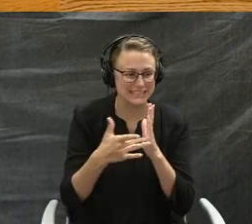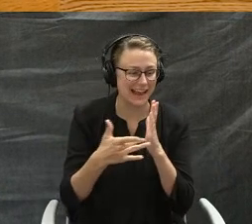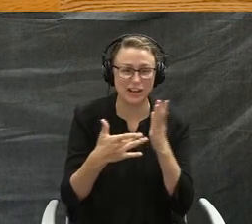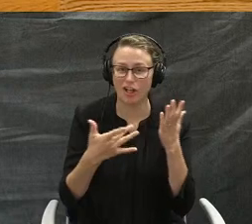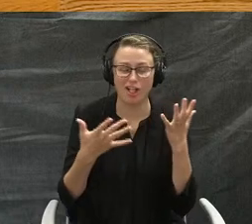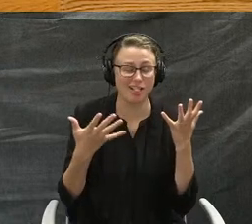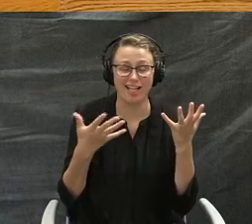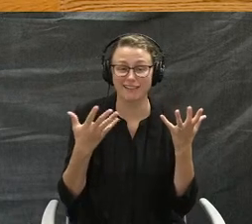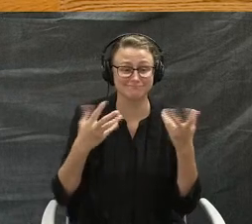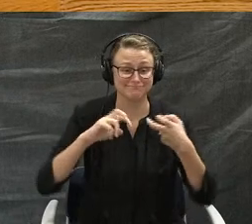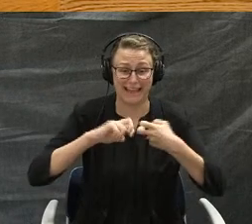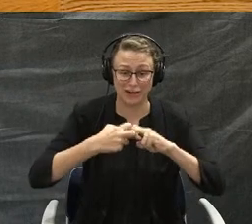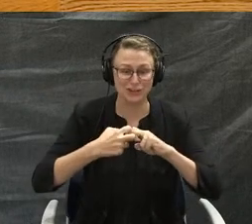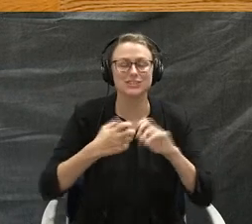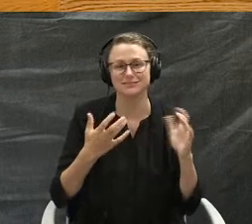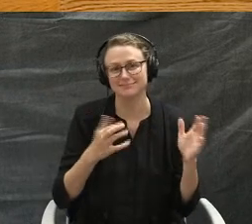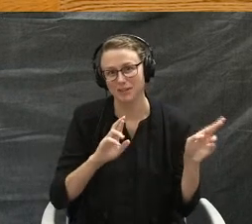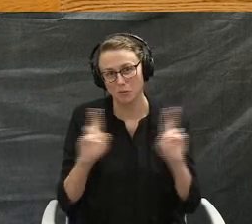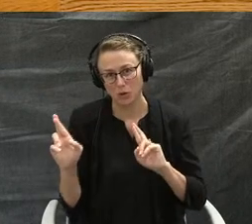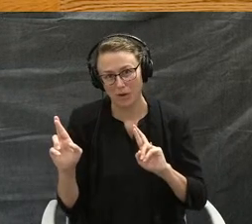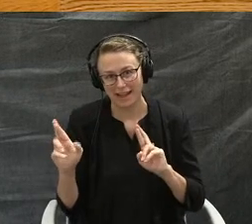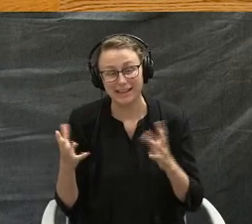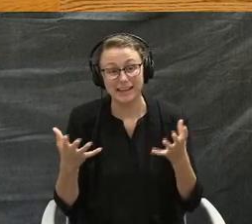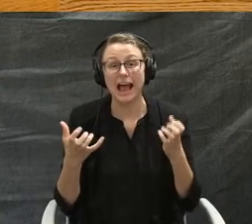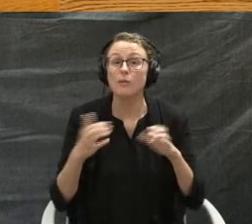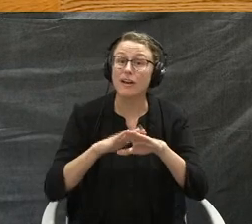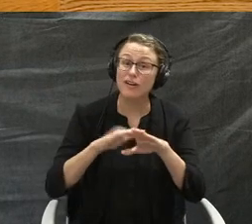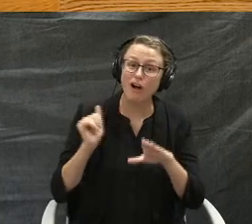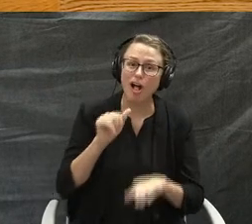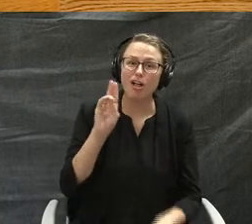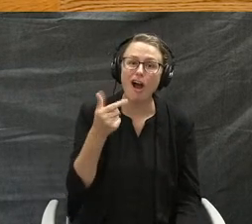an I would like to call the August 6 2020 school board